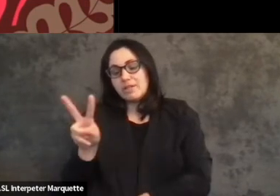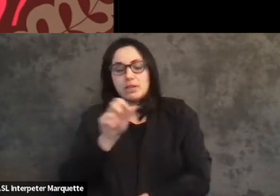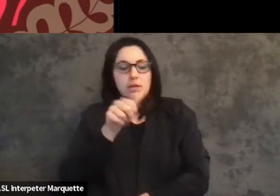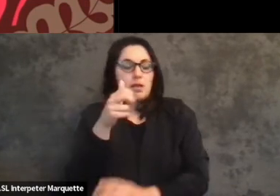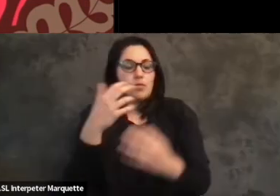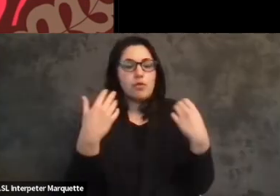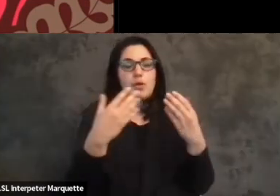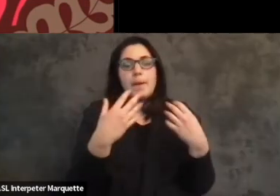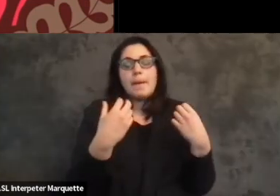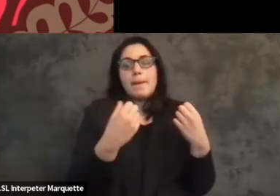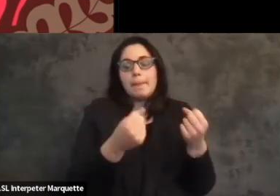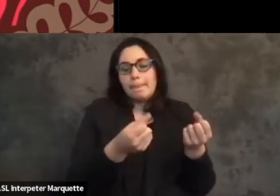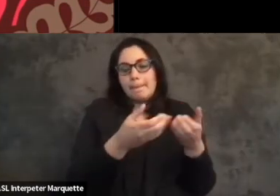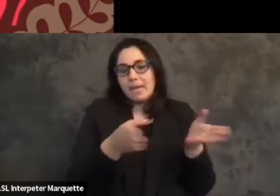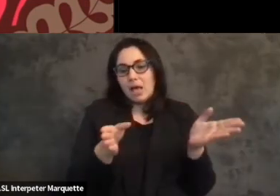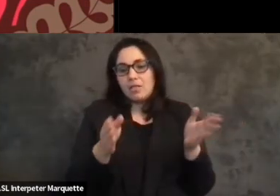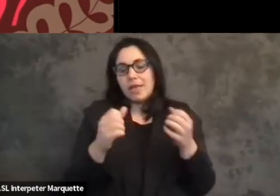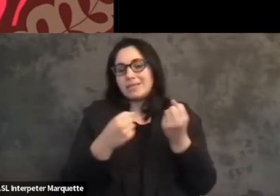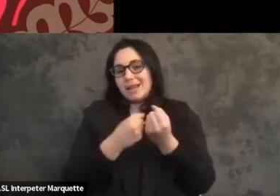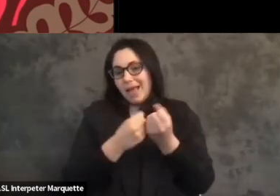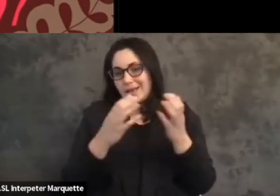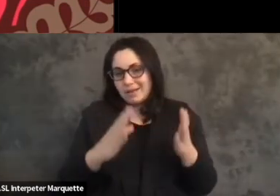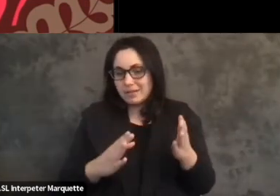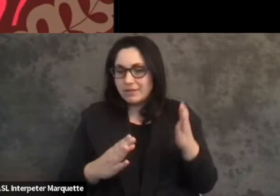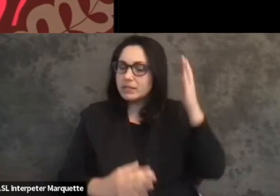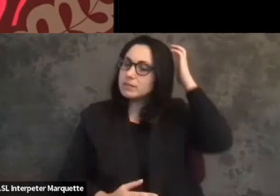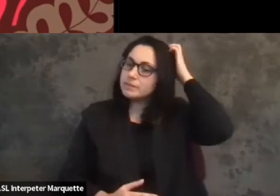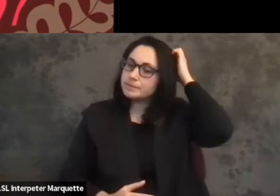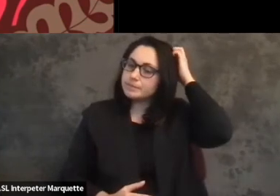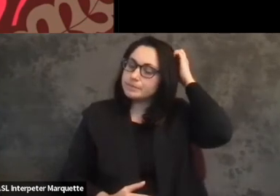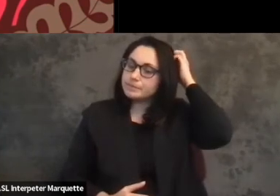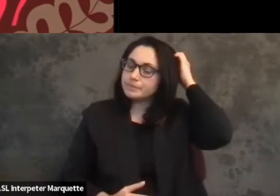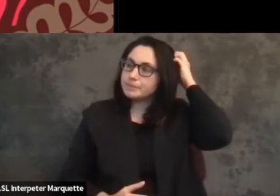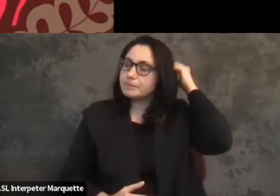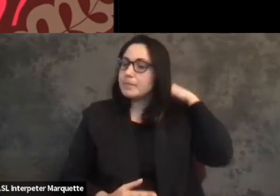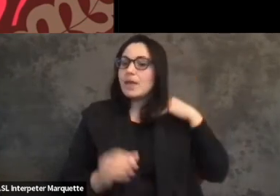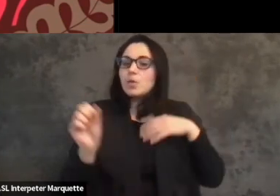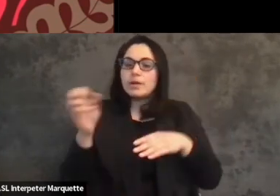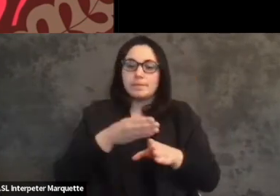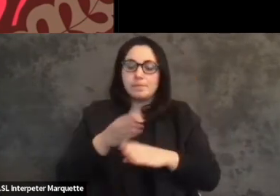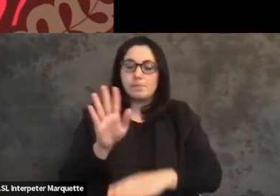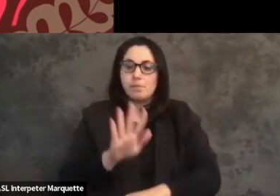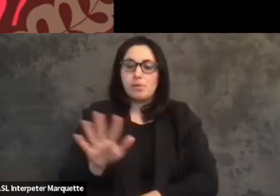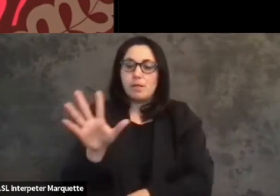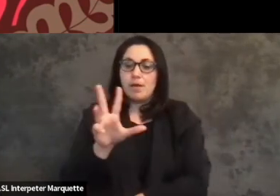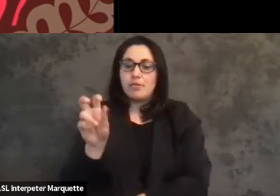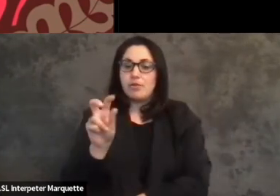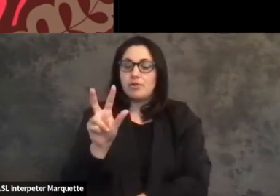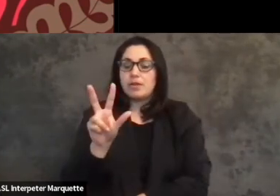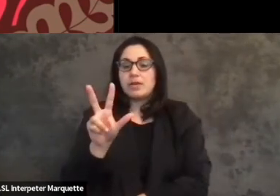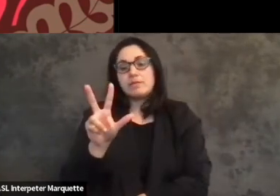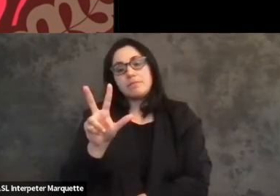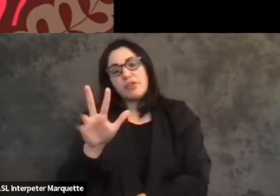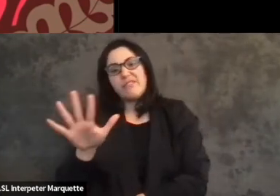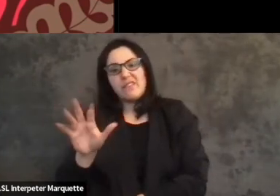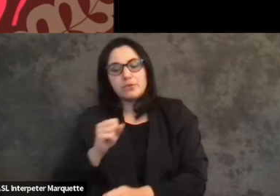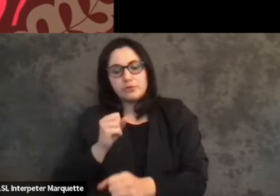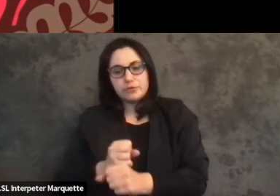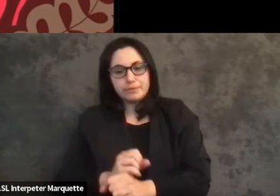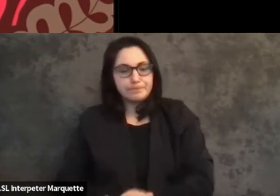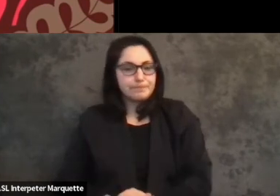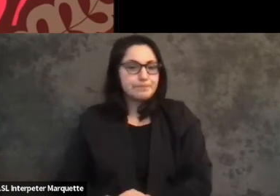survivor. And I have worked in HIV for in other public health arenas as an activist